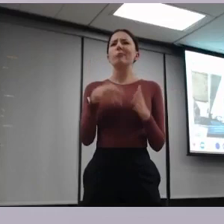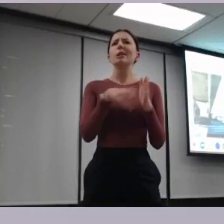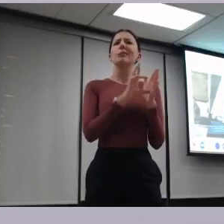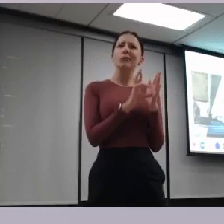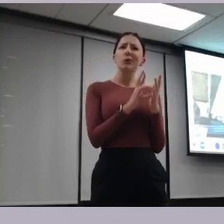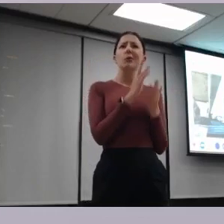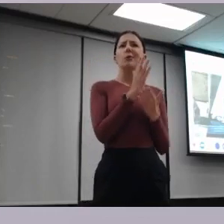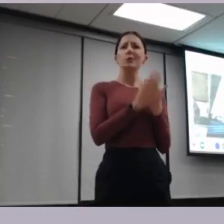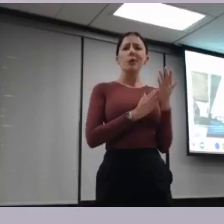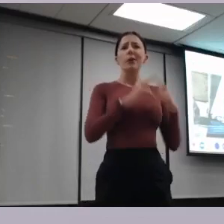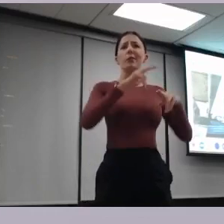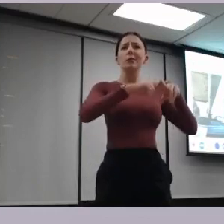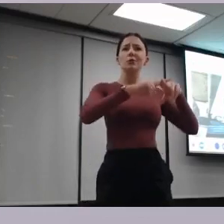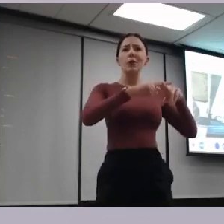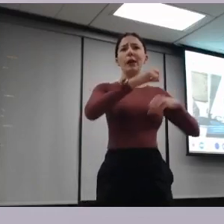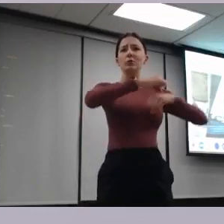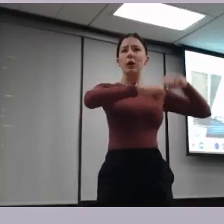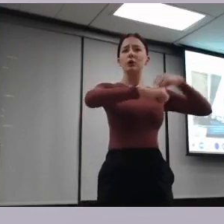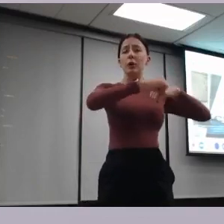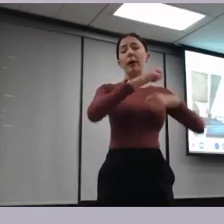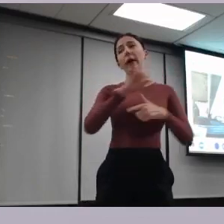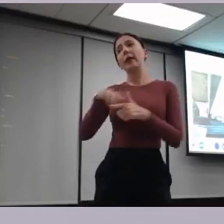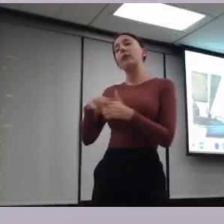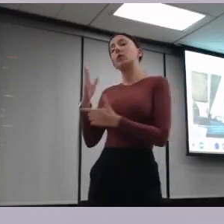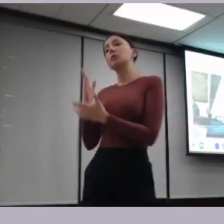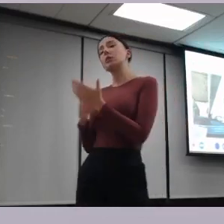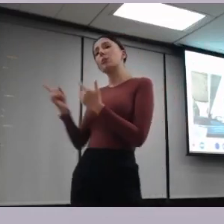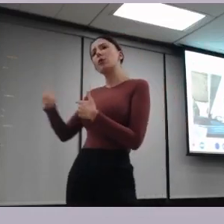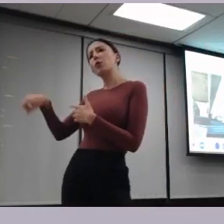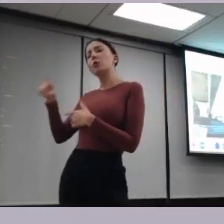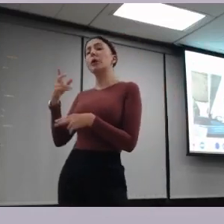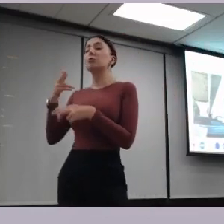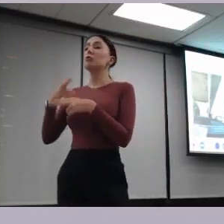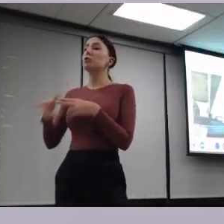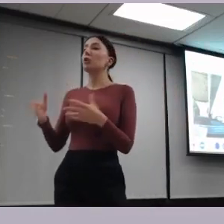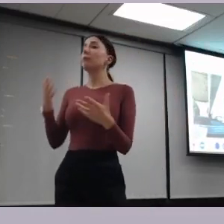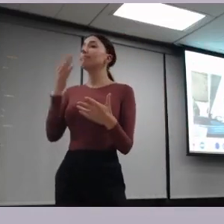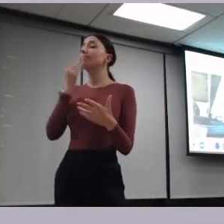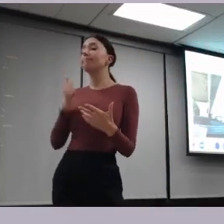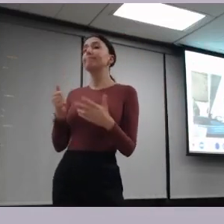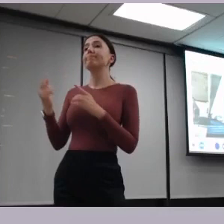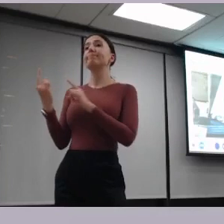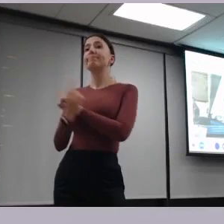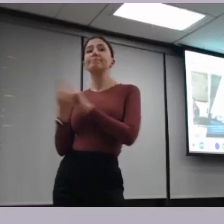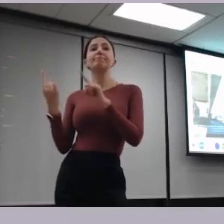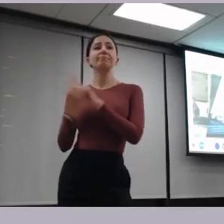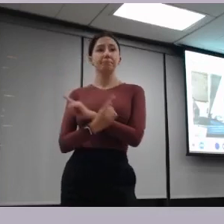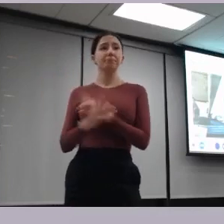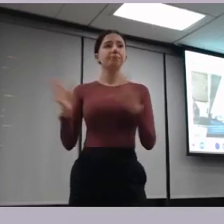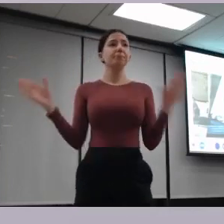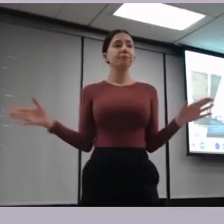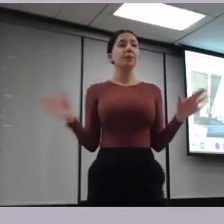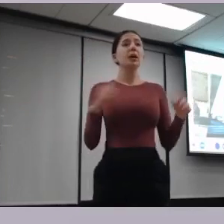And for some of you, this may be a really short and sweet meet and greet. So the structure itself is comprised